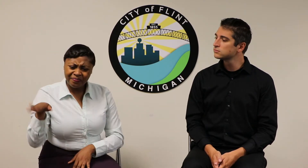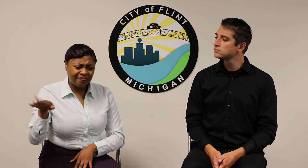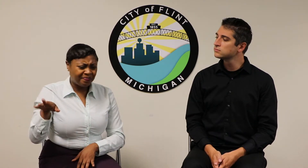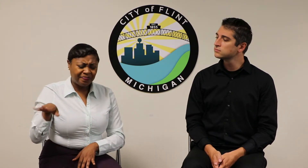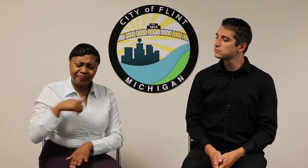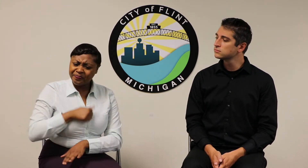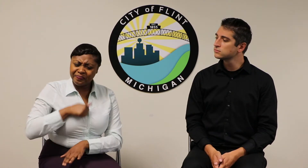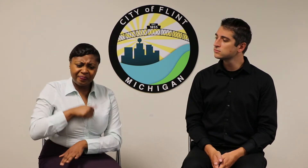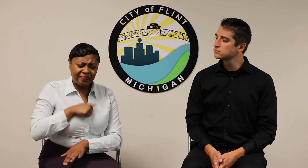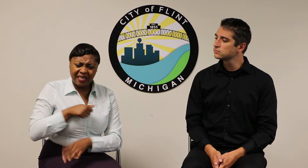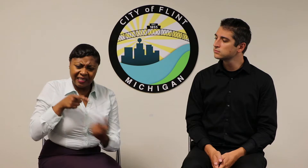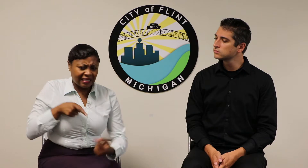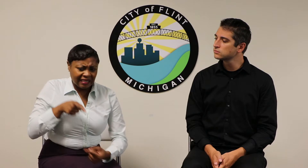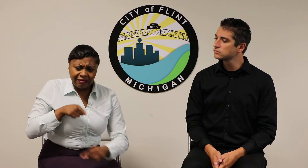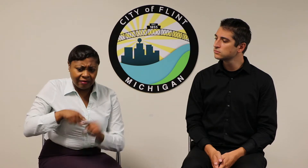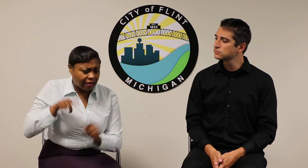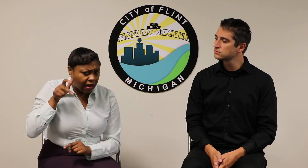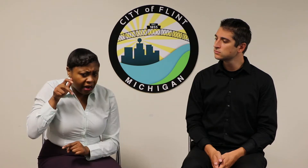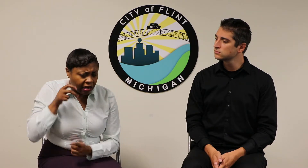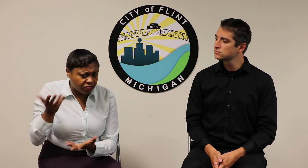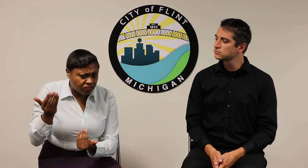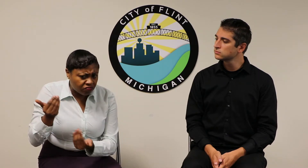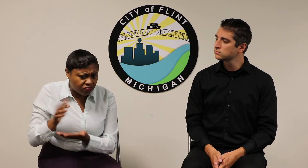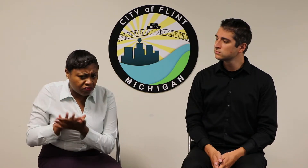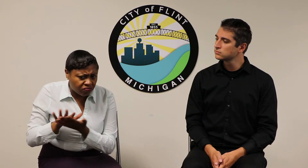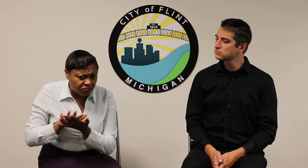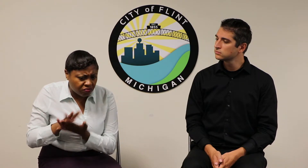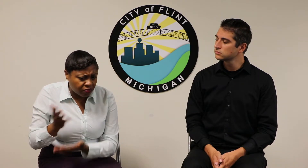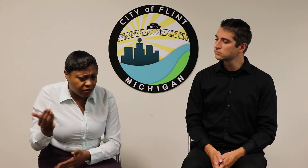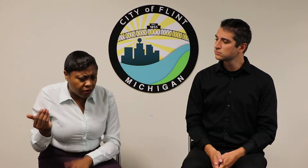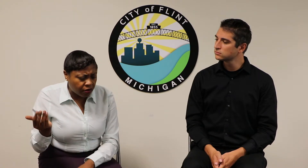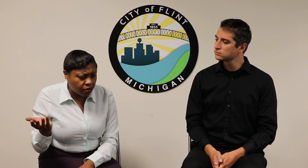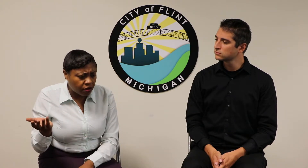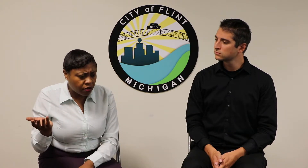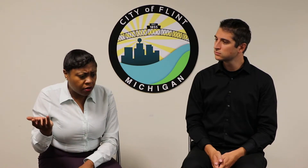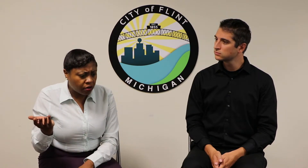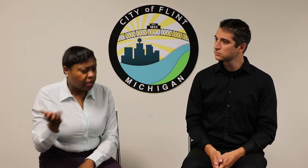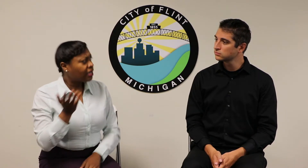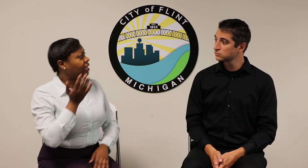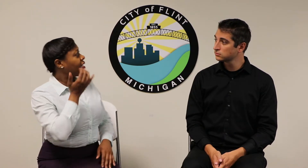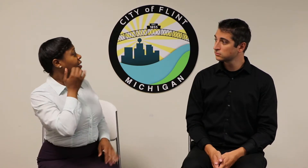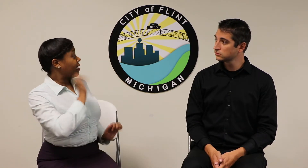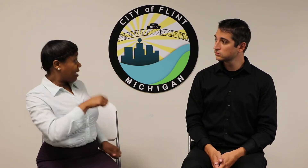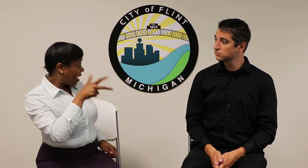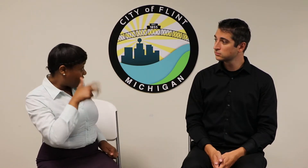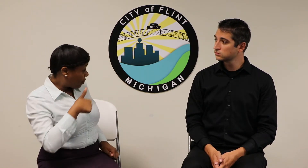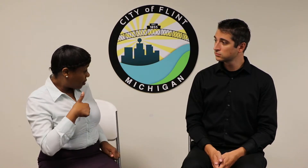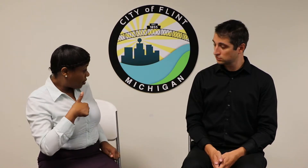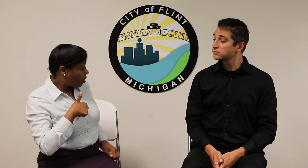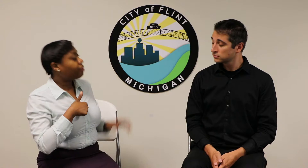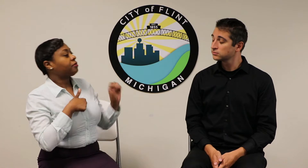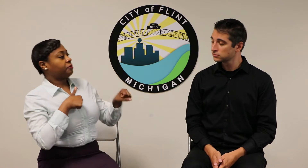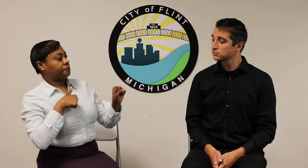Ma'am, we are having a hard time hearing you. Can you hear me ma'am?